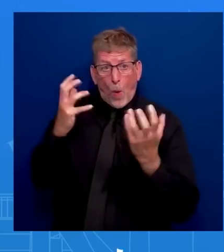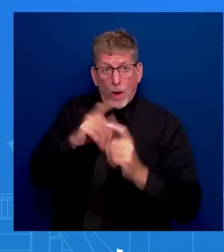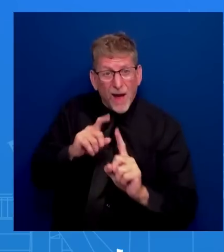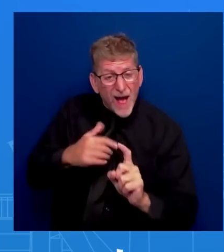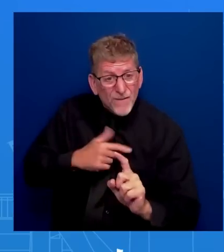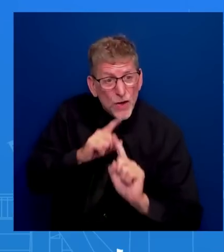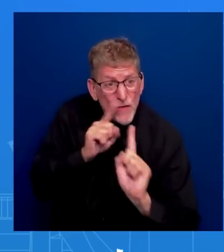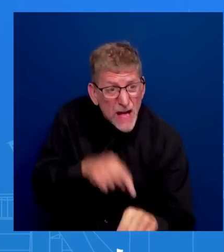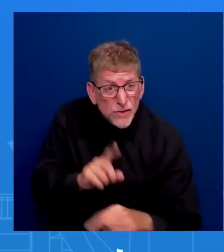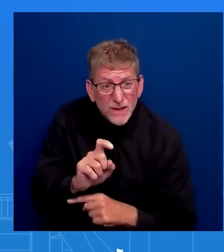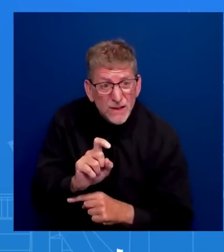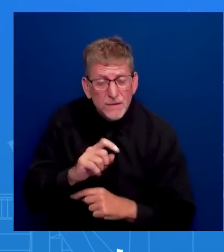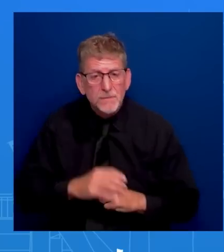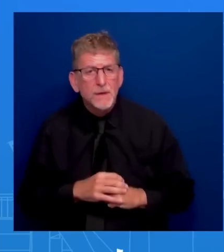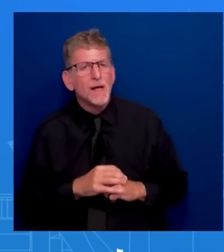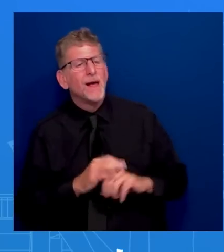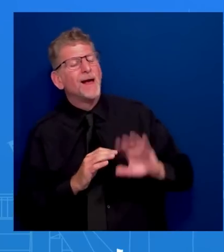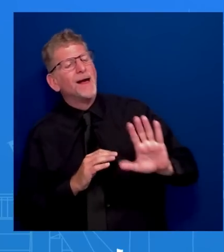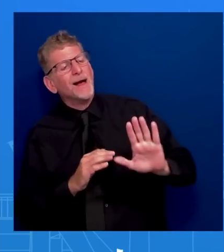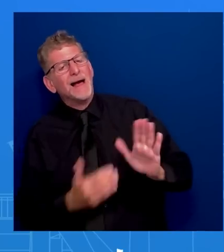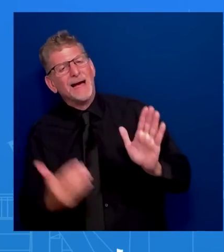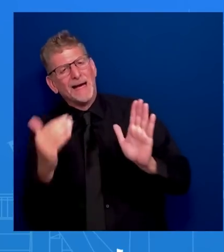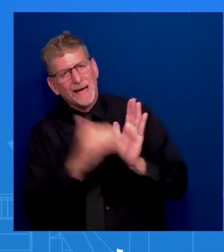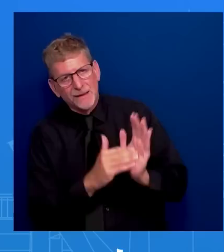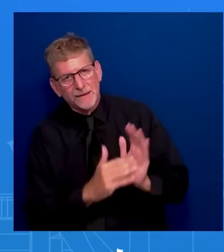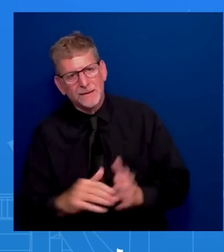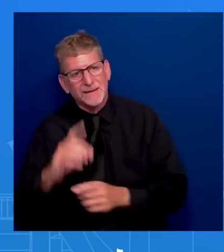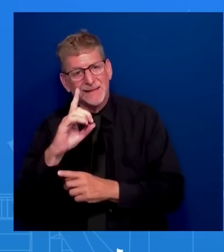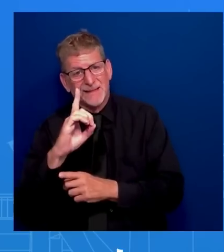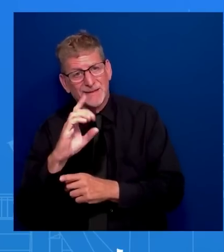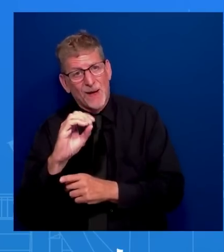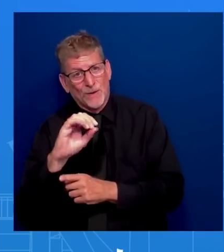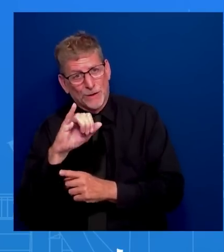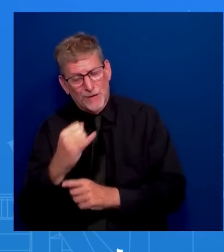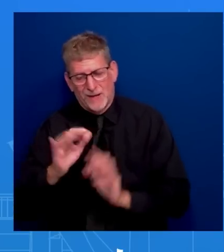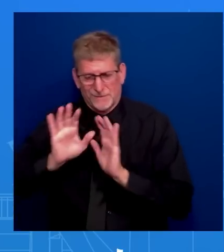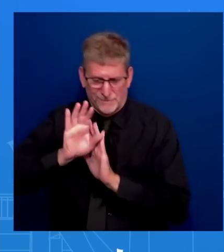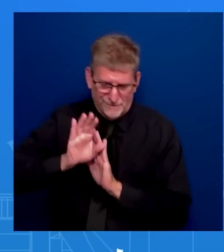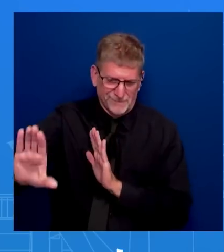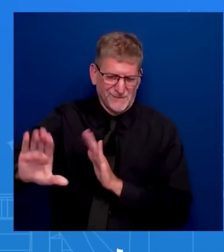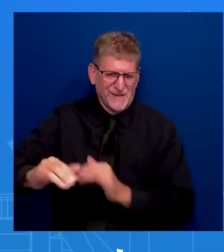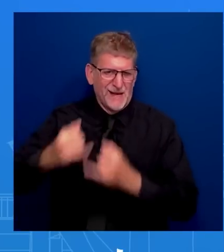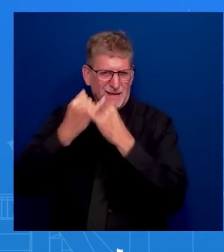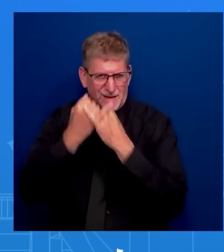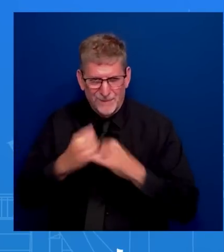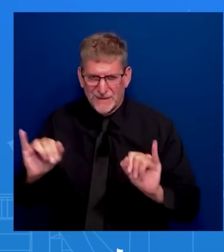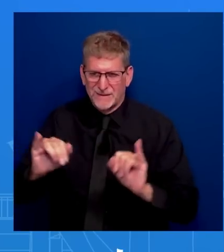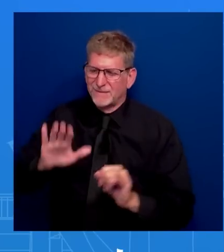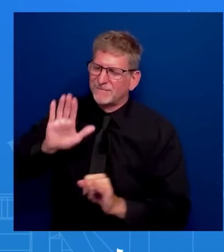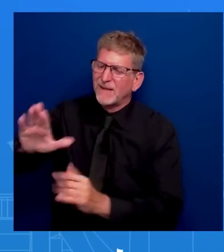We will leave it to them to speak to this. The Press: Once more on this question of the general reaction to what has happened since yesterday.